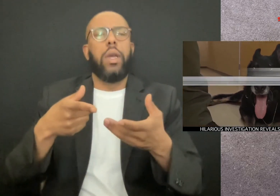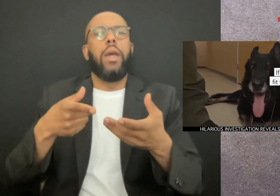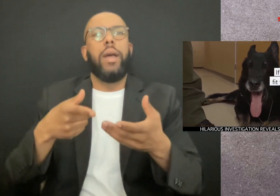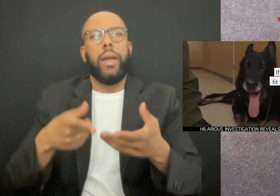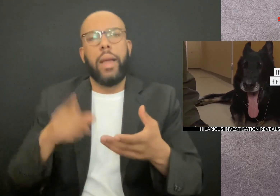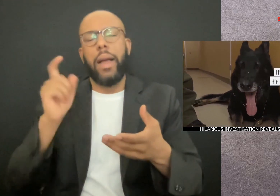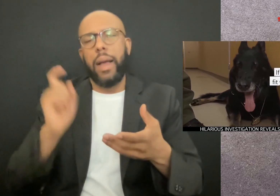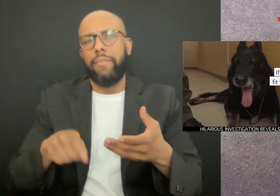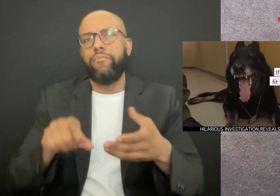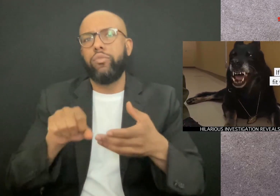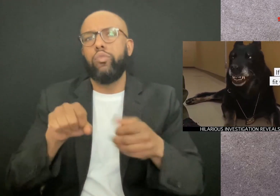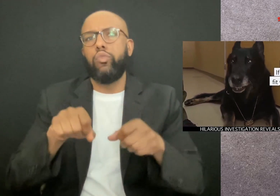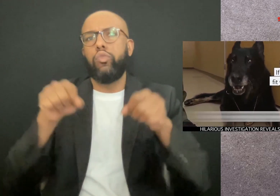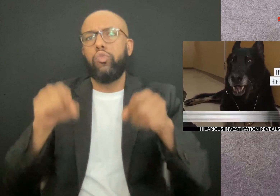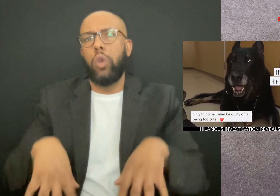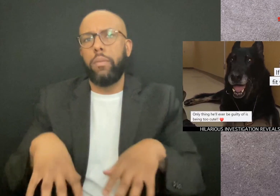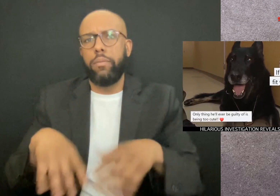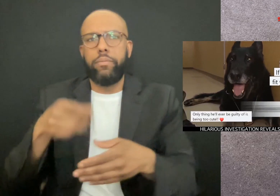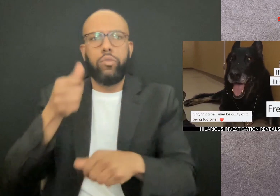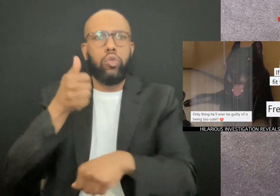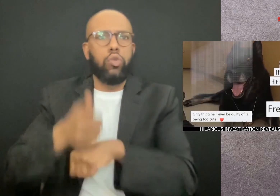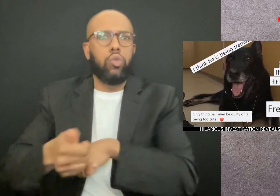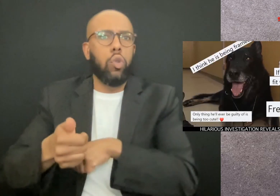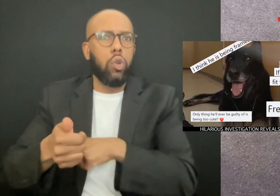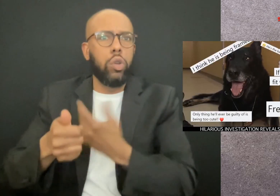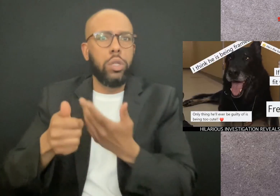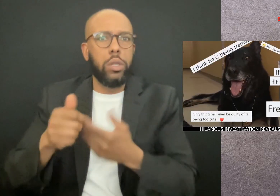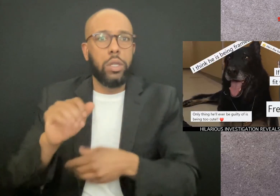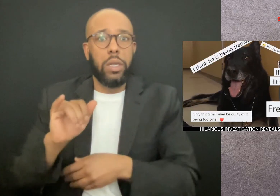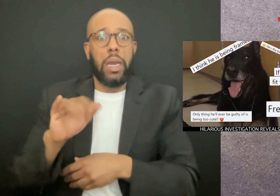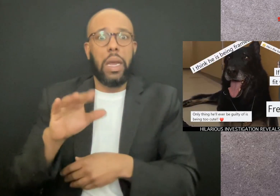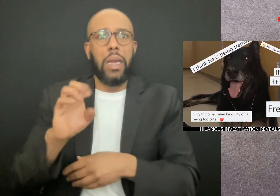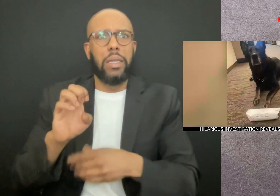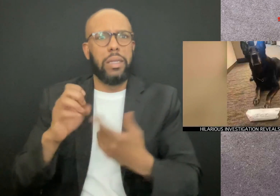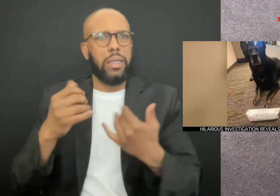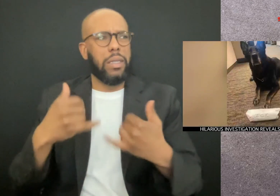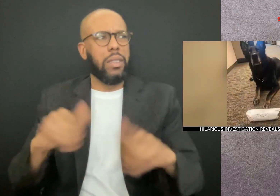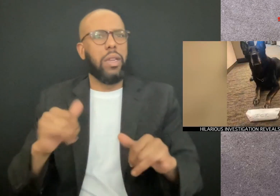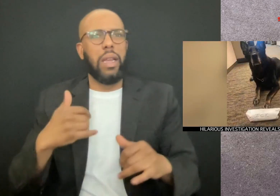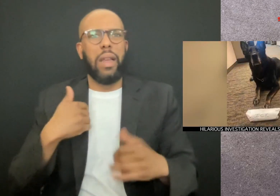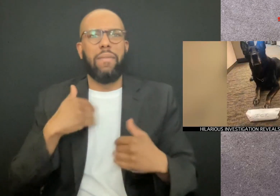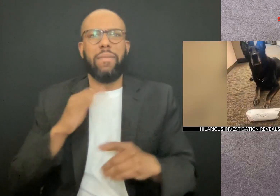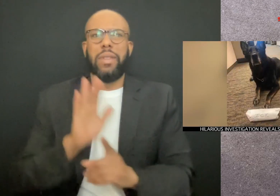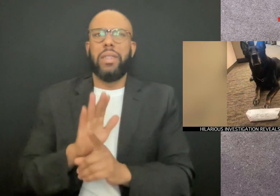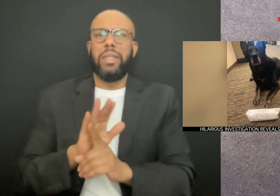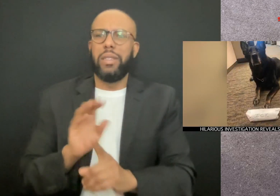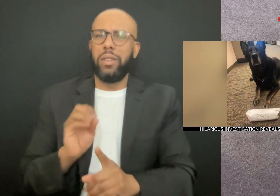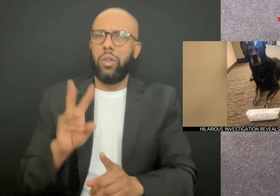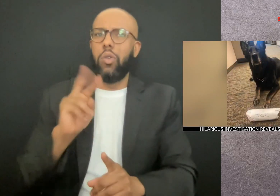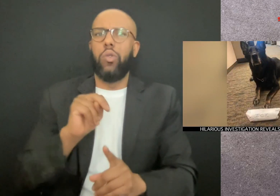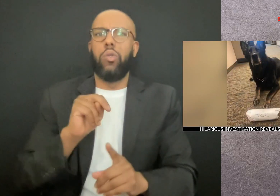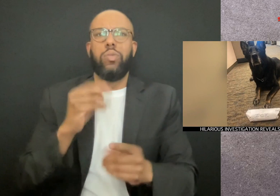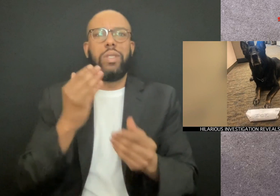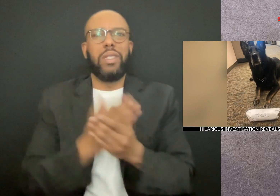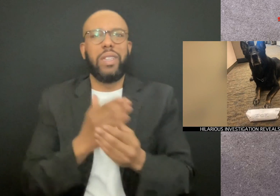the department was forced to drop the charges and even gave Ice his own sandwich